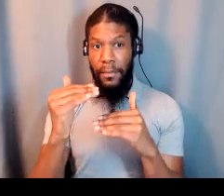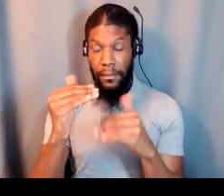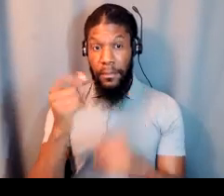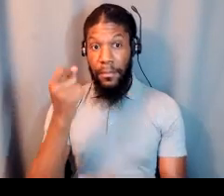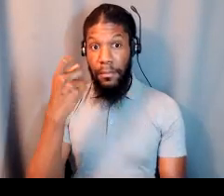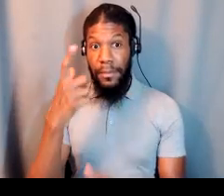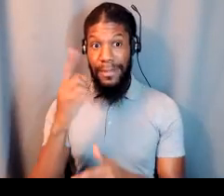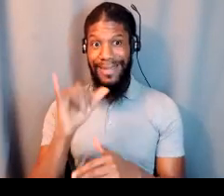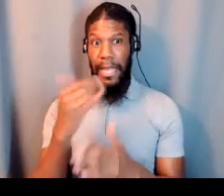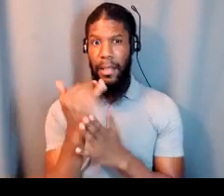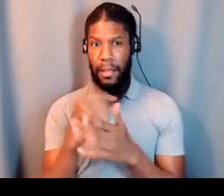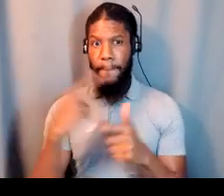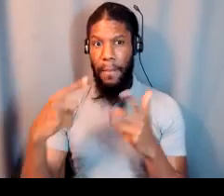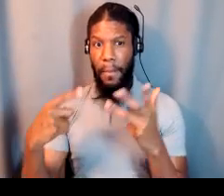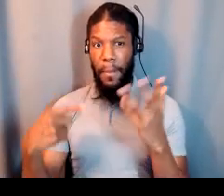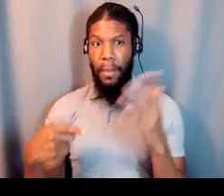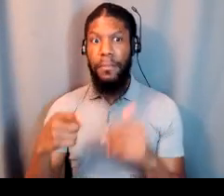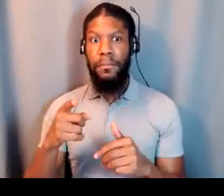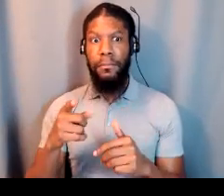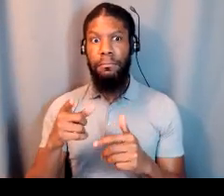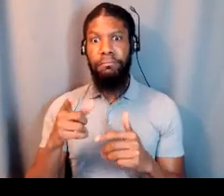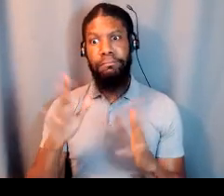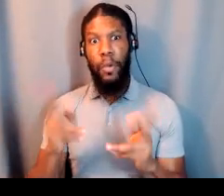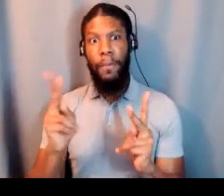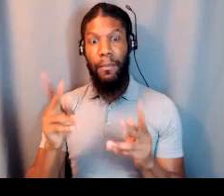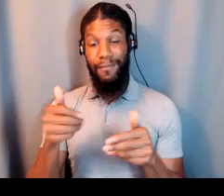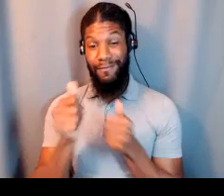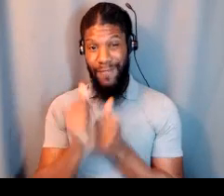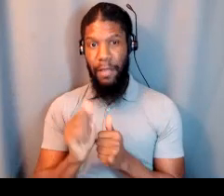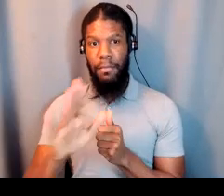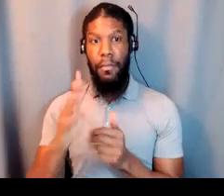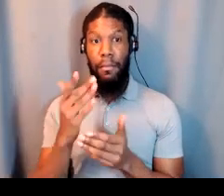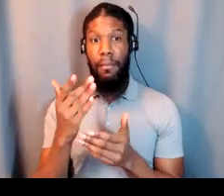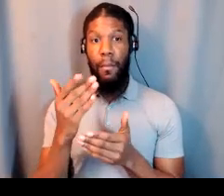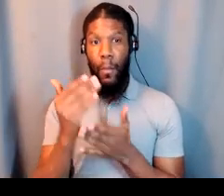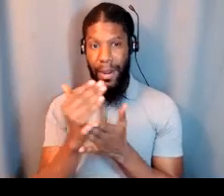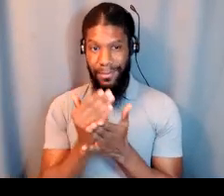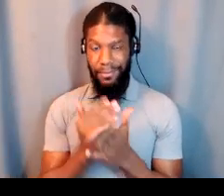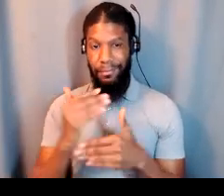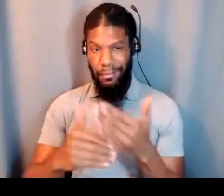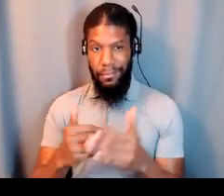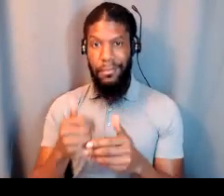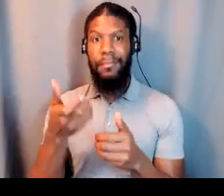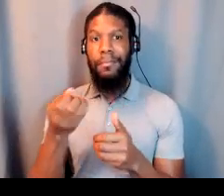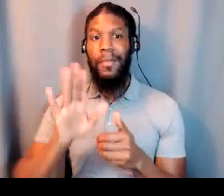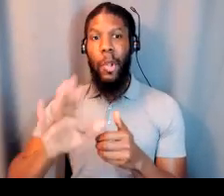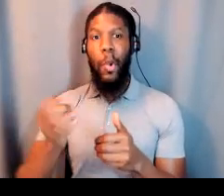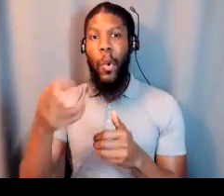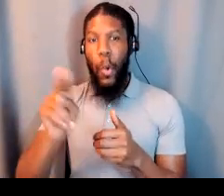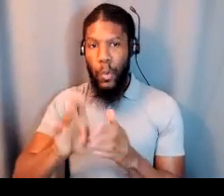"at other institutions to follow the process "we will describe to make their own lists from scratch." While such a list is beyond the scope of this presentation,